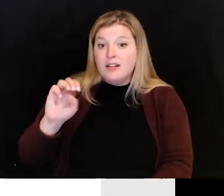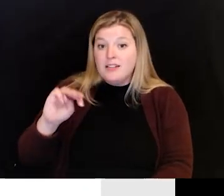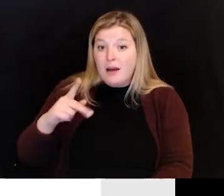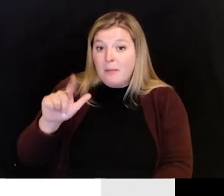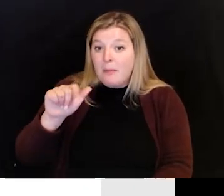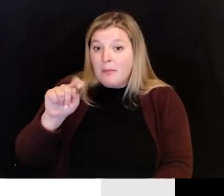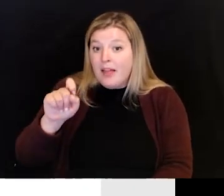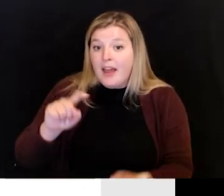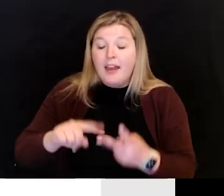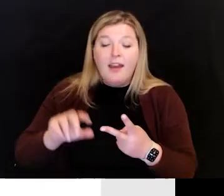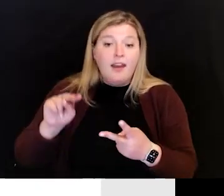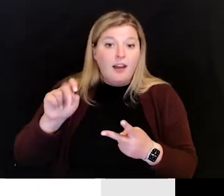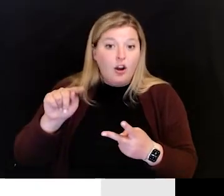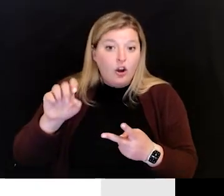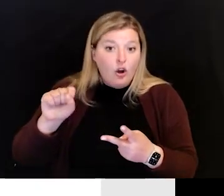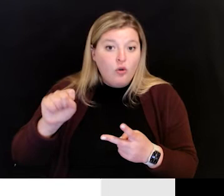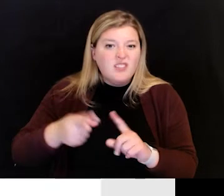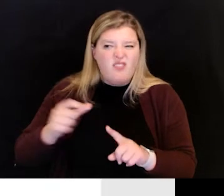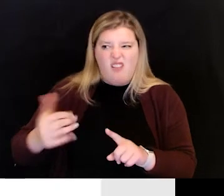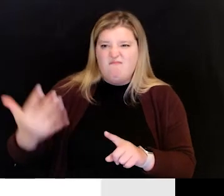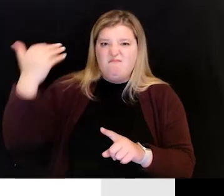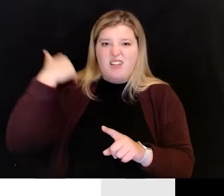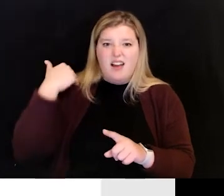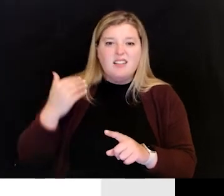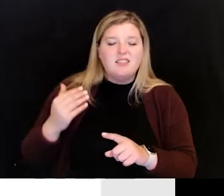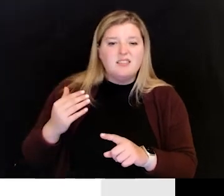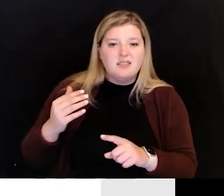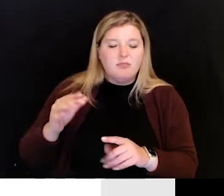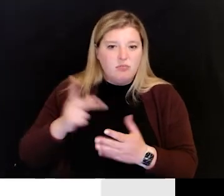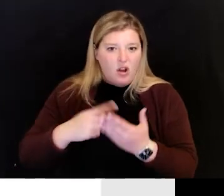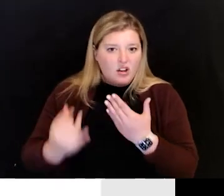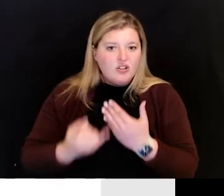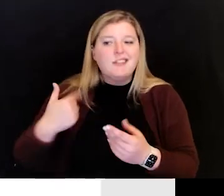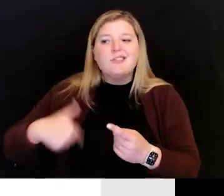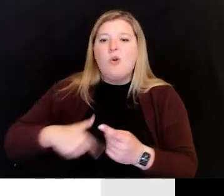and we can apply those lessons to the work that we're doing moving forward.